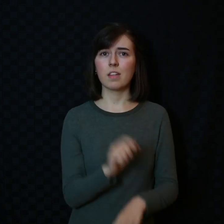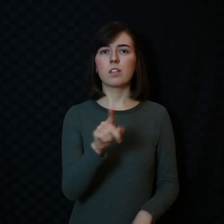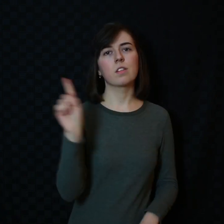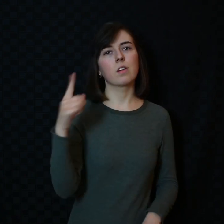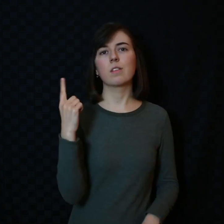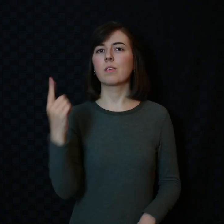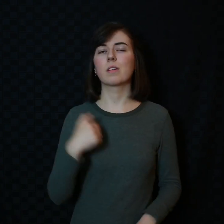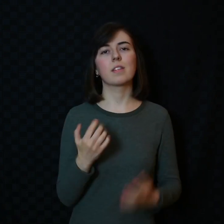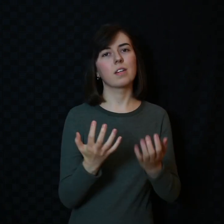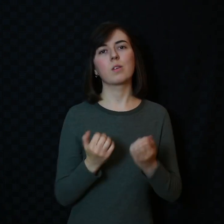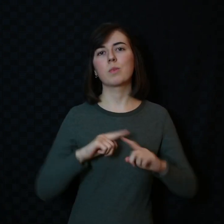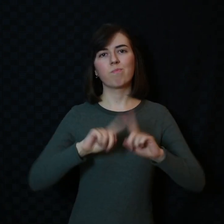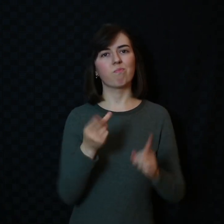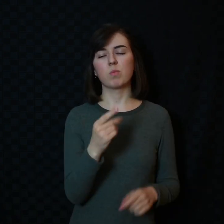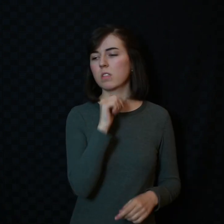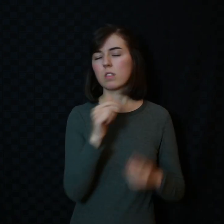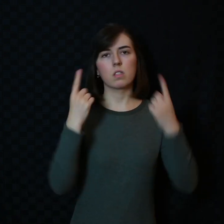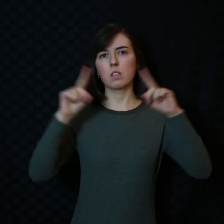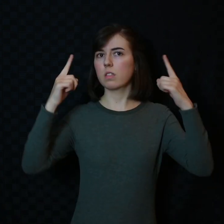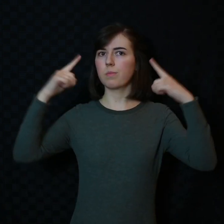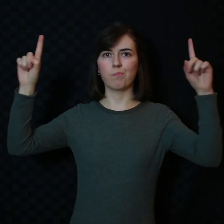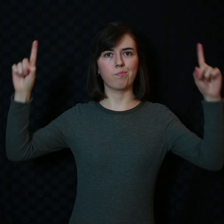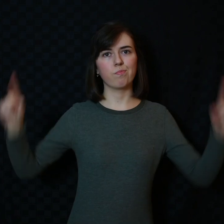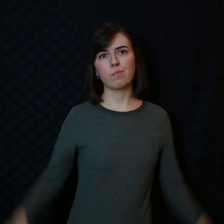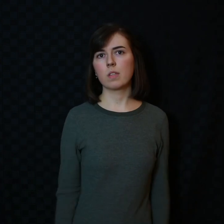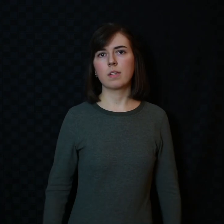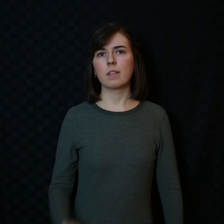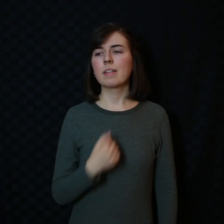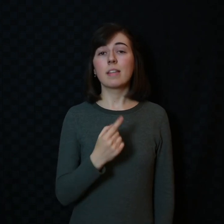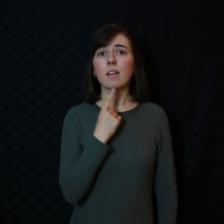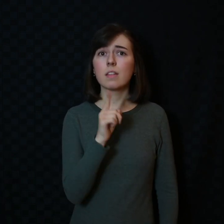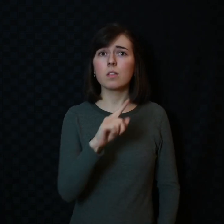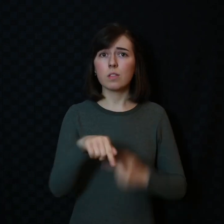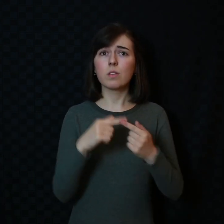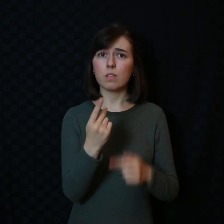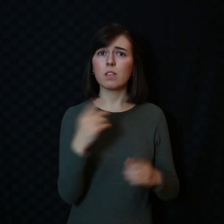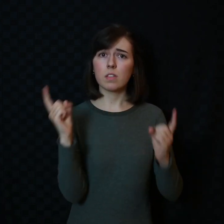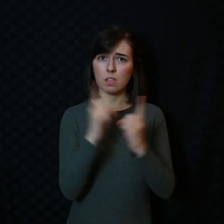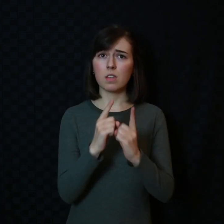You only one I want, but we not success I tell you when we meet